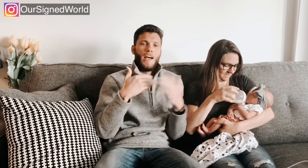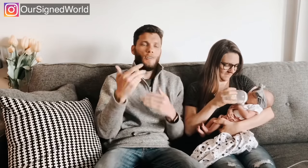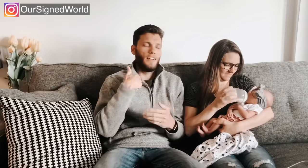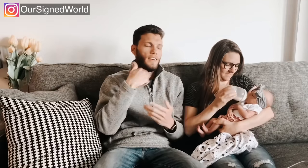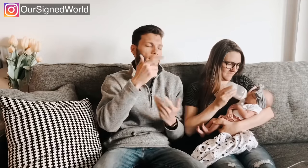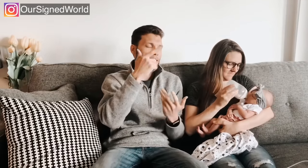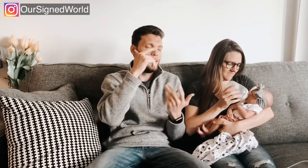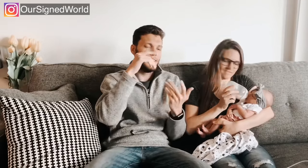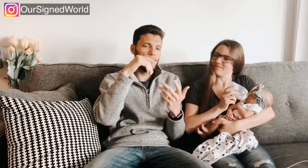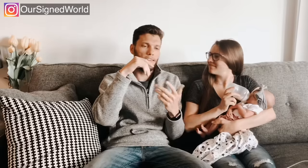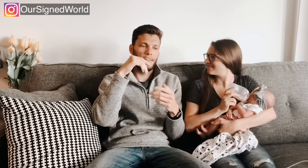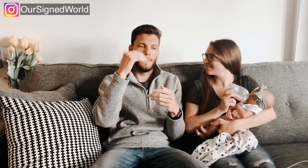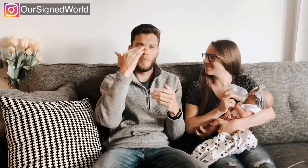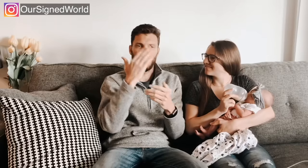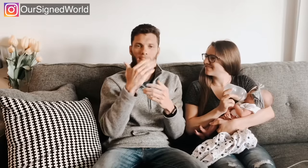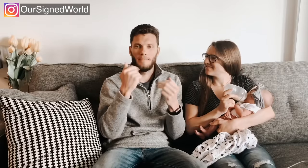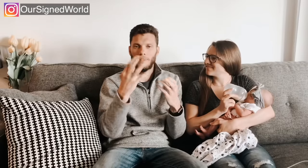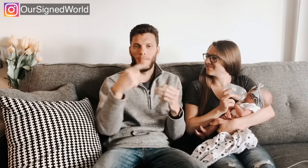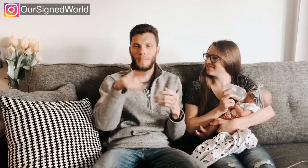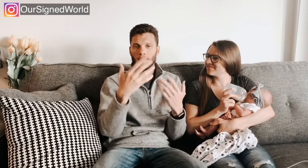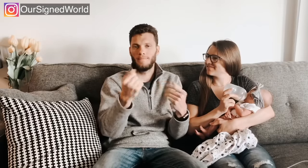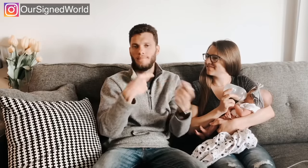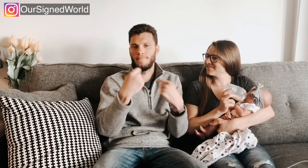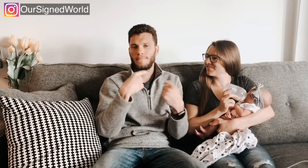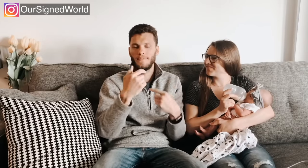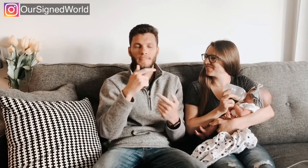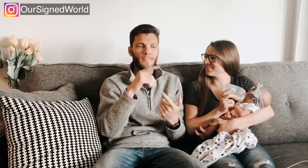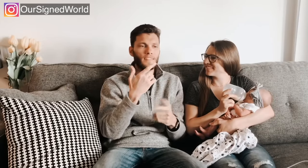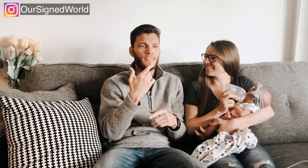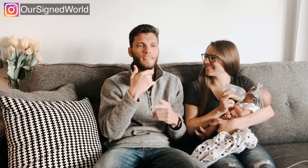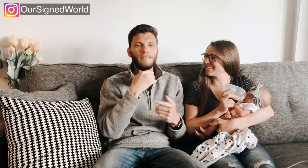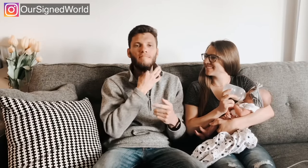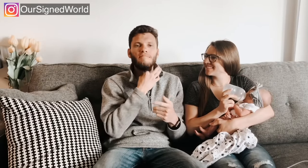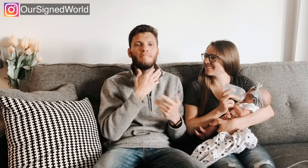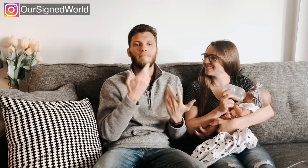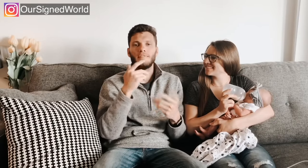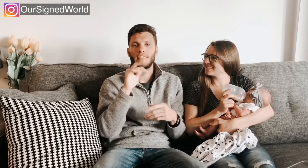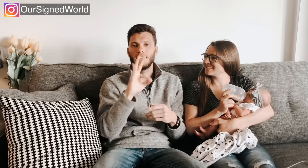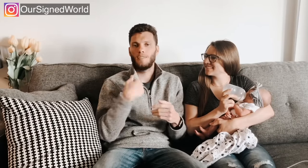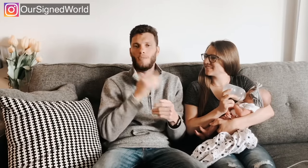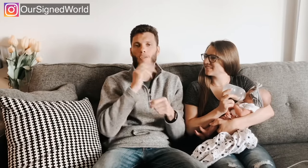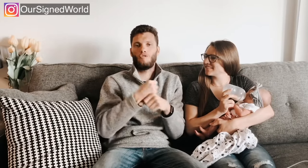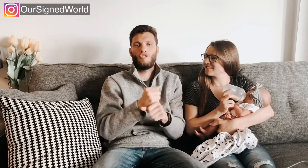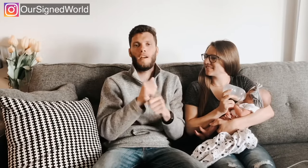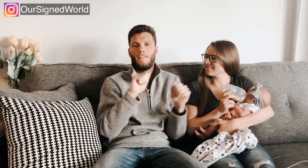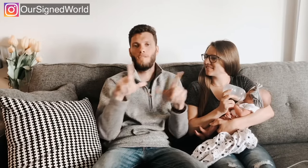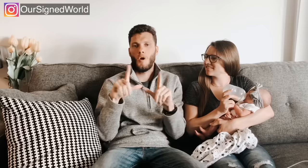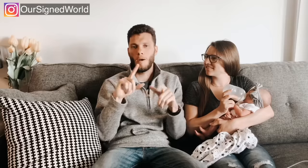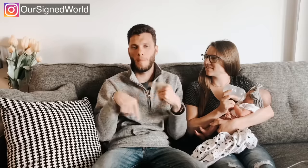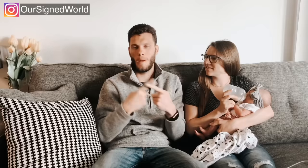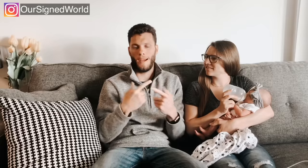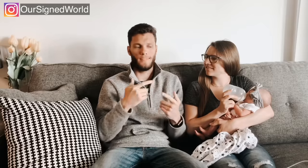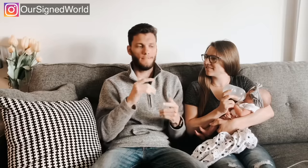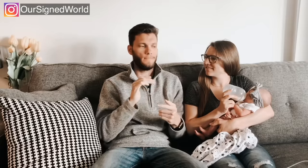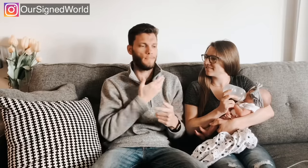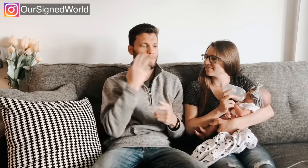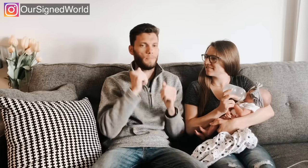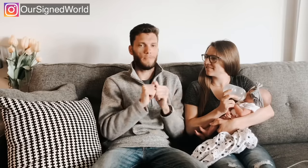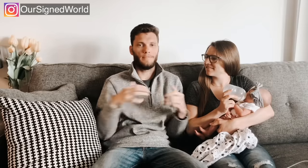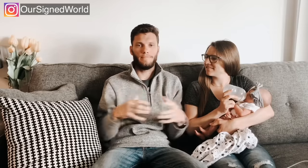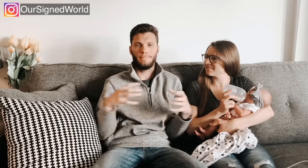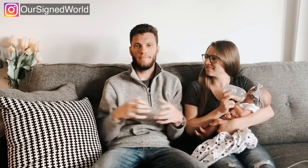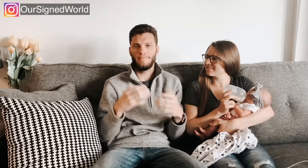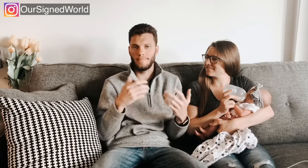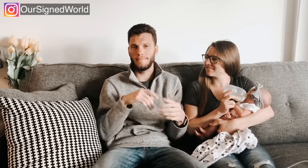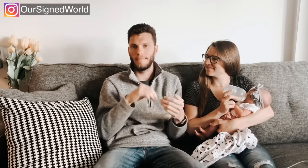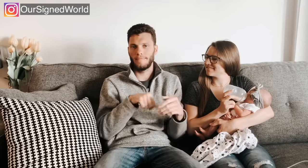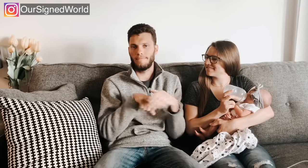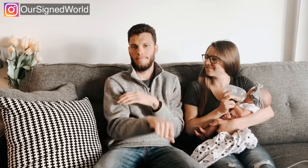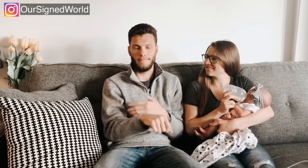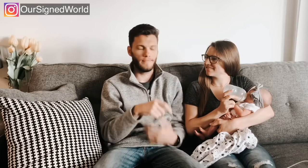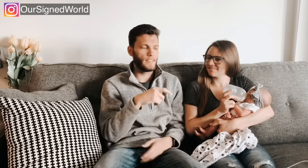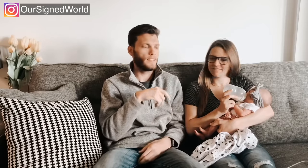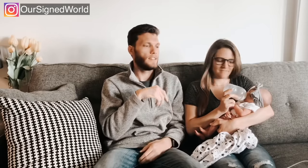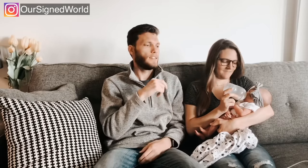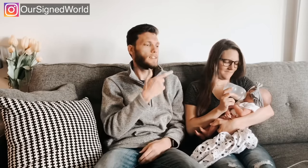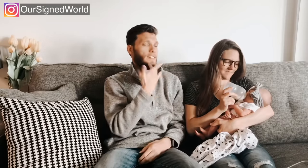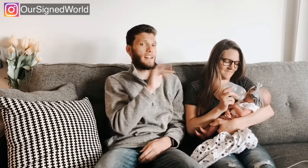Anyways, many of you have asked if we planned on creating a Vlog about our birthing experience.